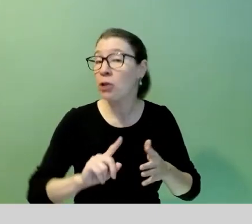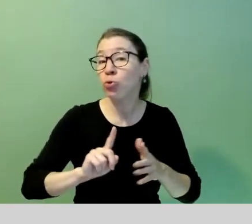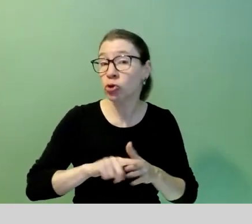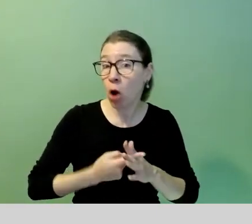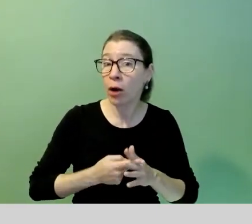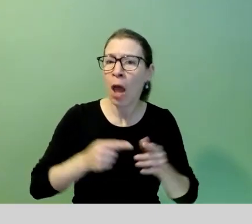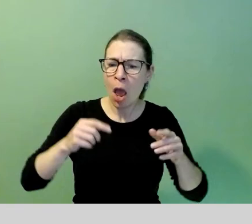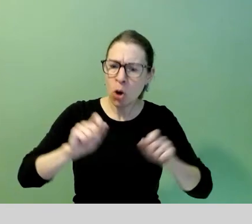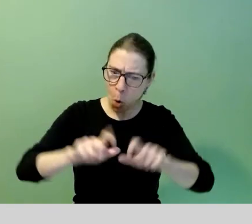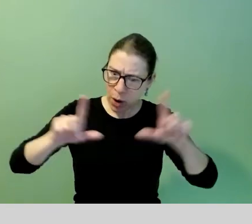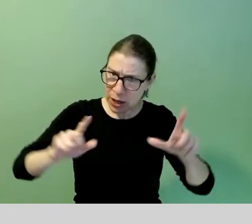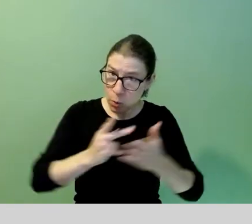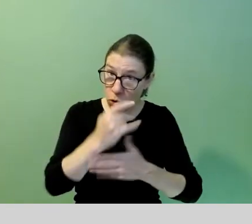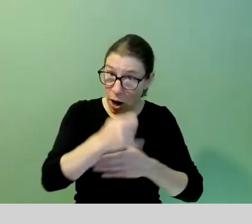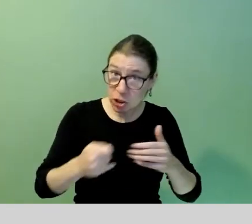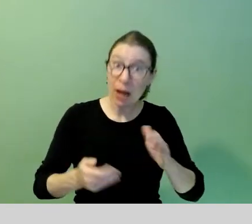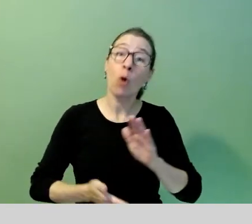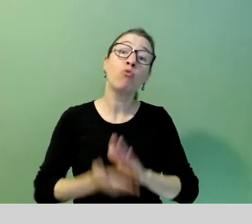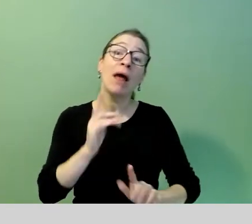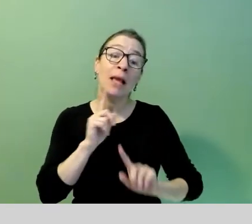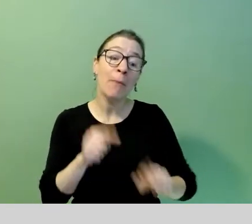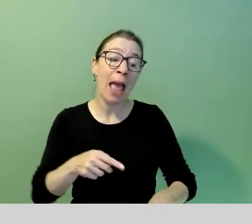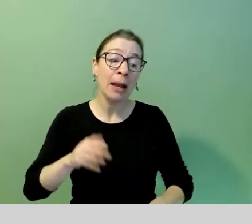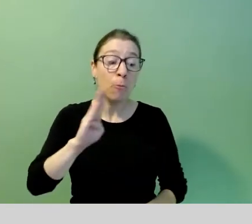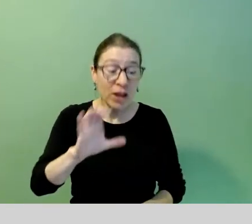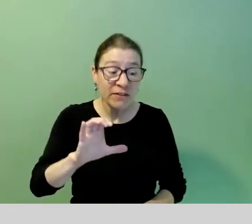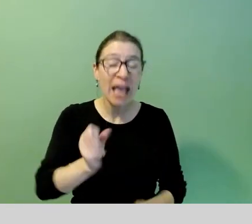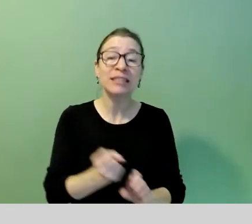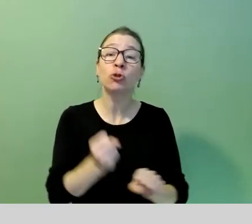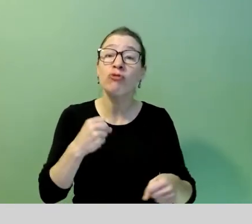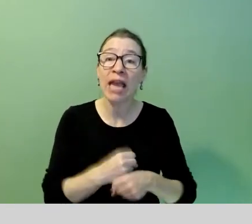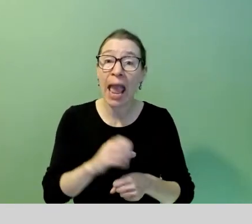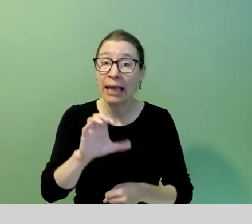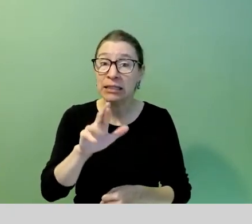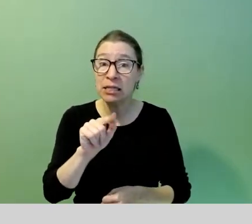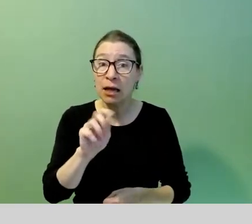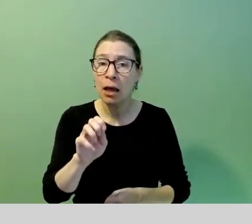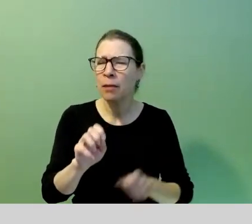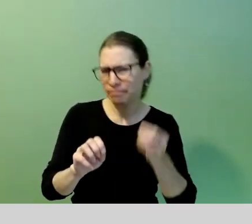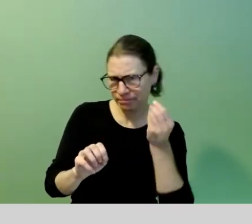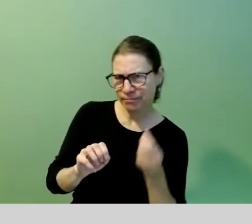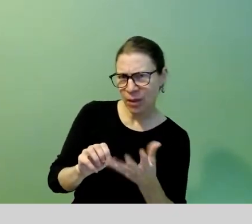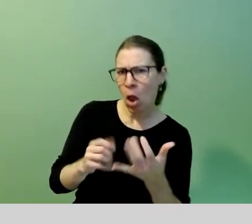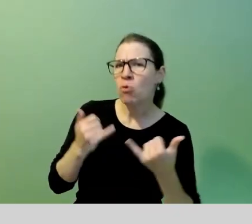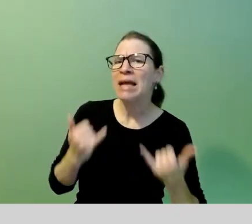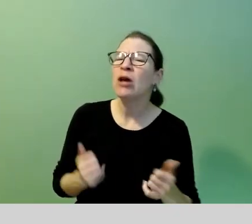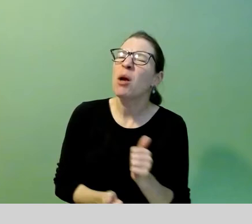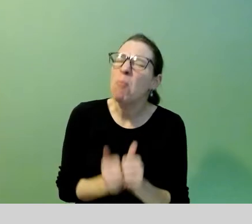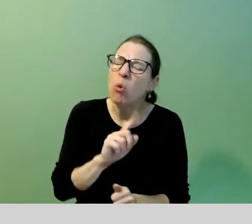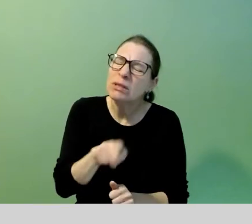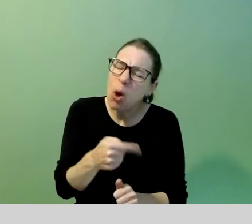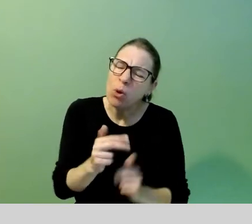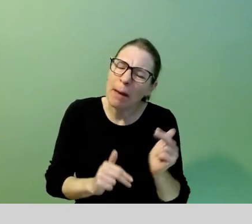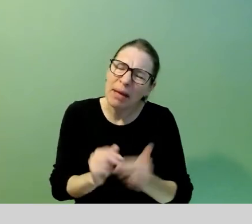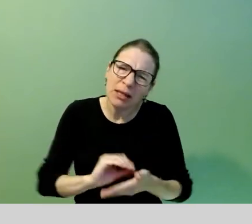and run the command briefcase create. A note here, right now you can mostly only build a package on the platform you're building for,